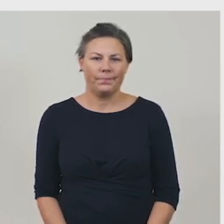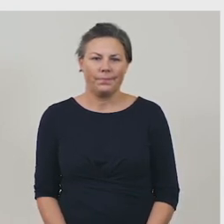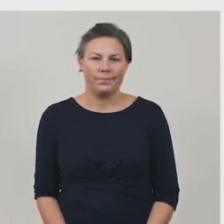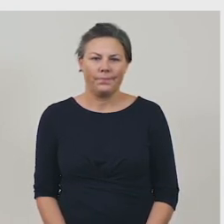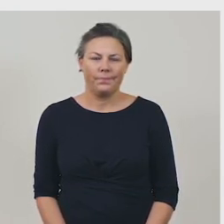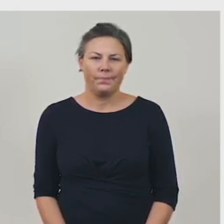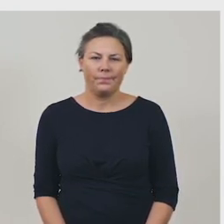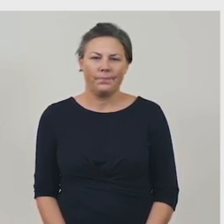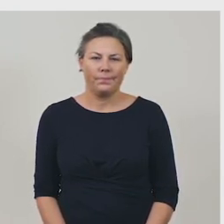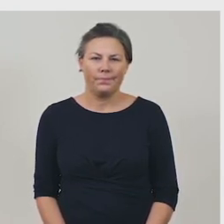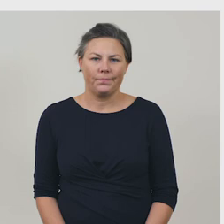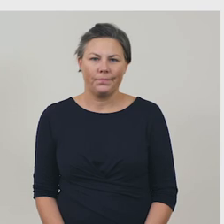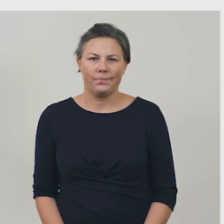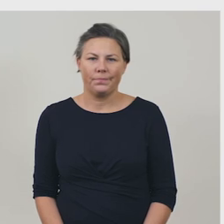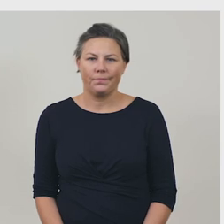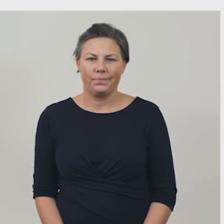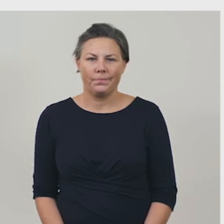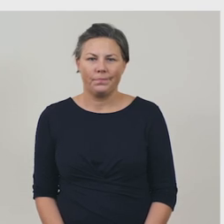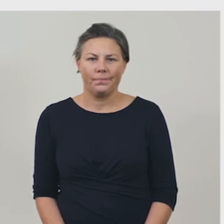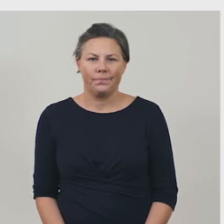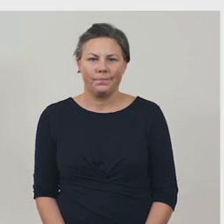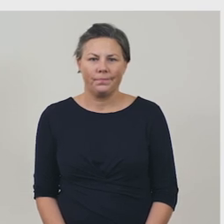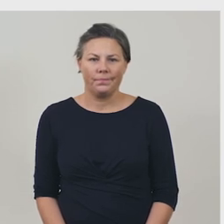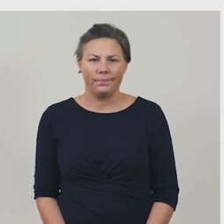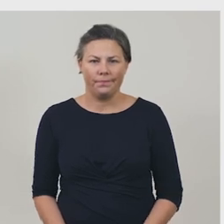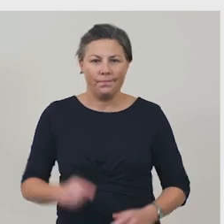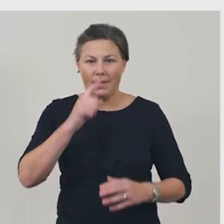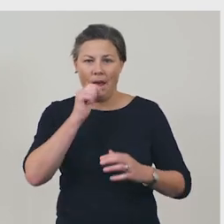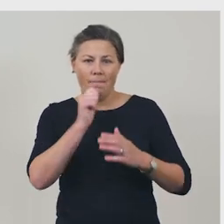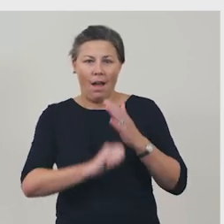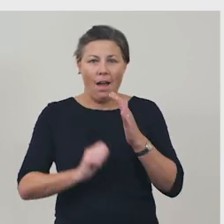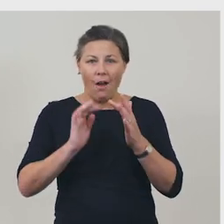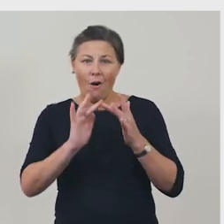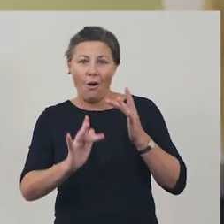Think Ginki, think fun! Get 'em online at ginkis.com.au!